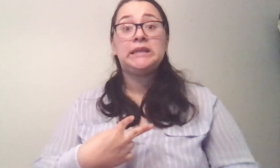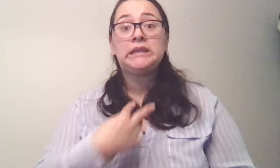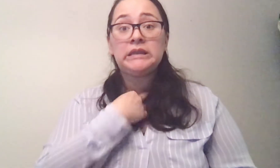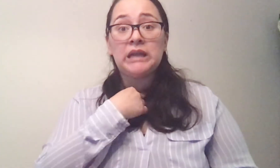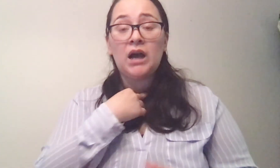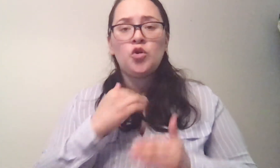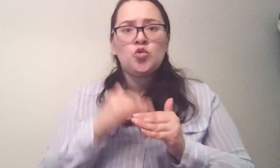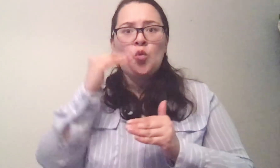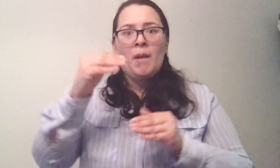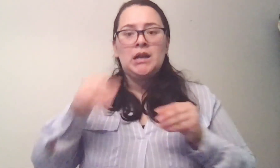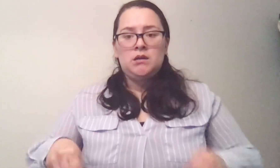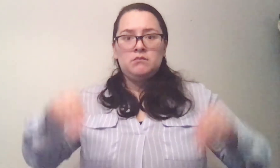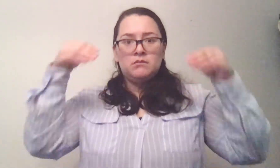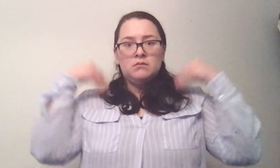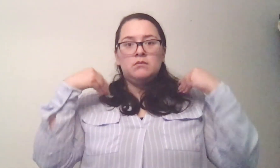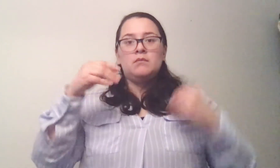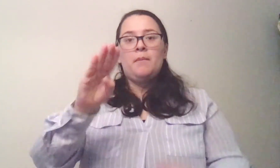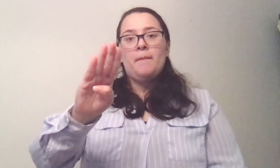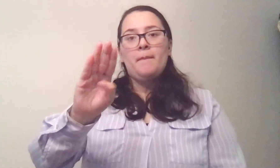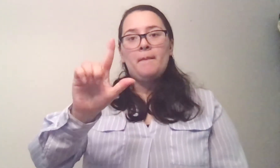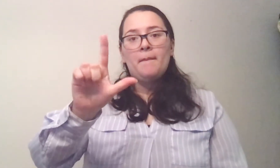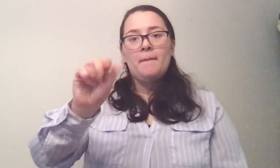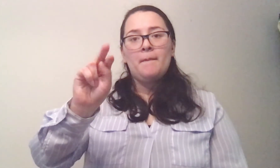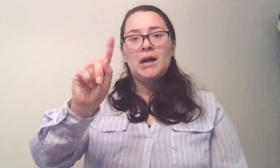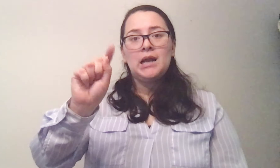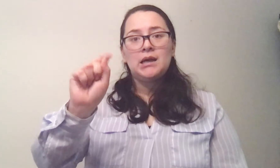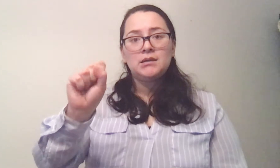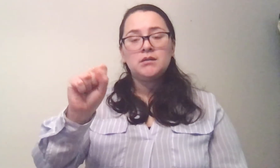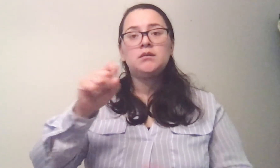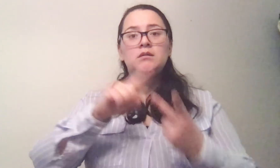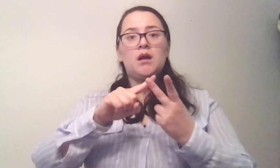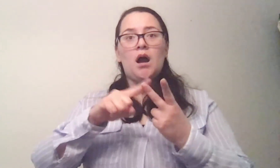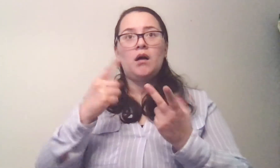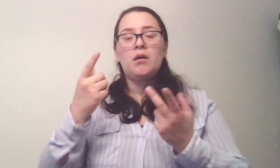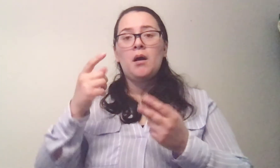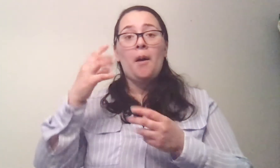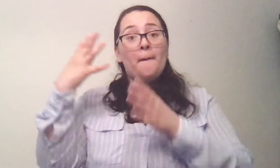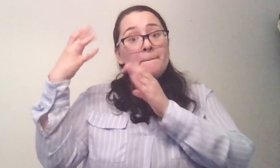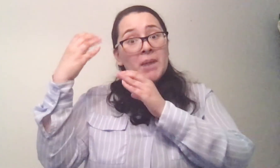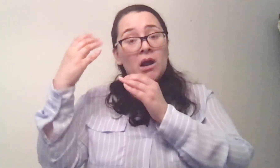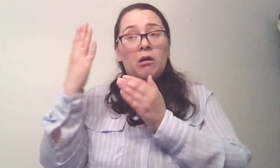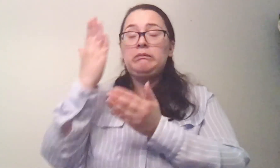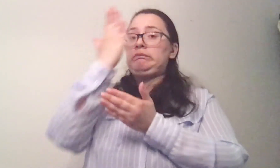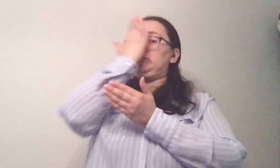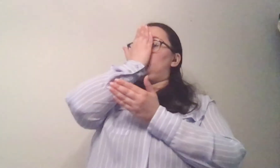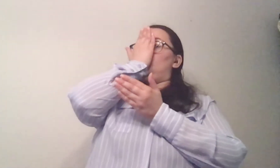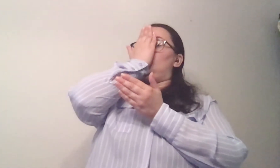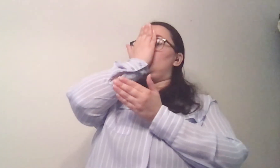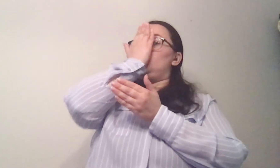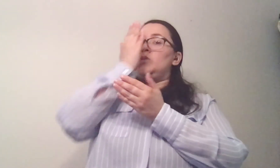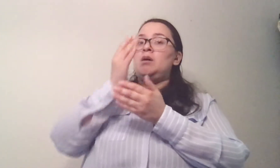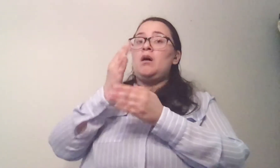is stuck with too many blankets. Pillow can suffocate them,